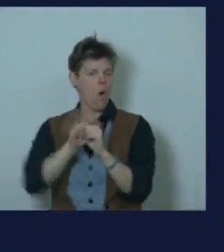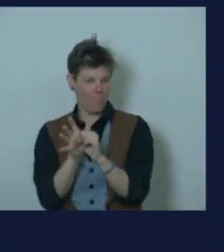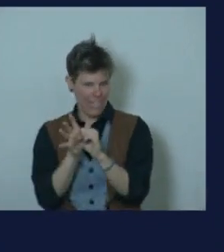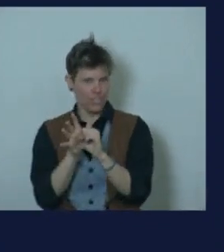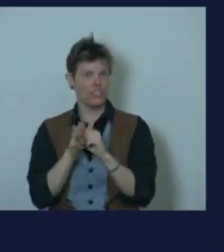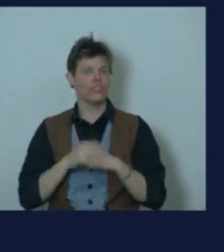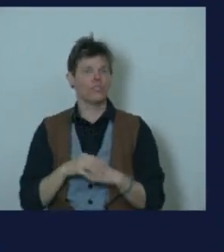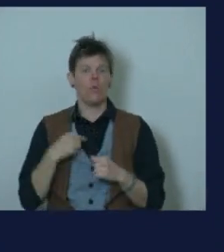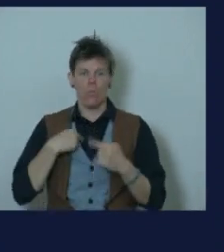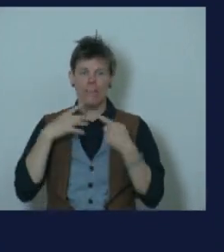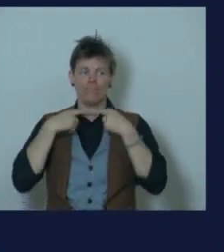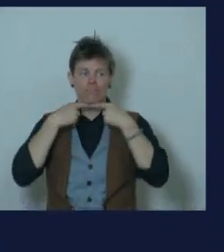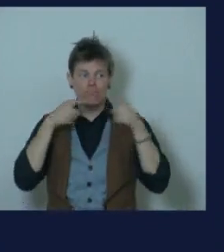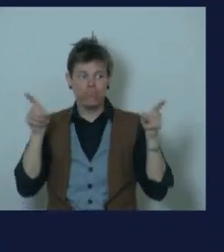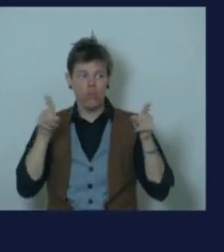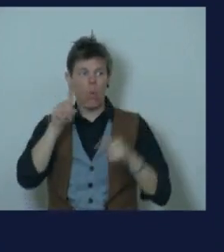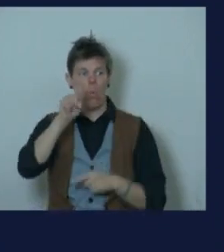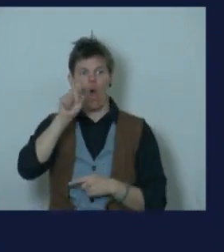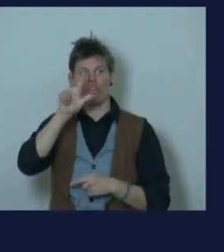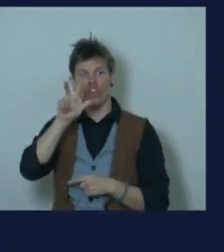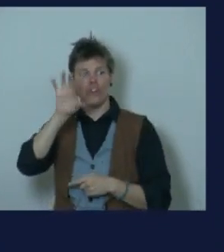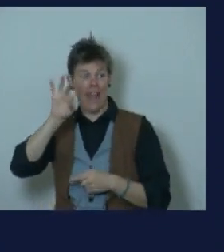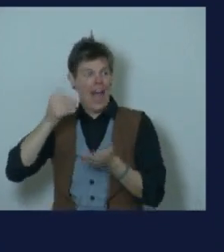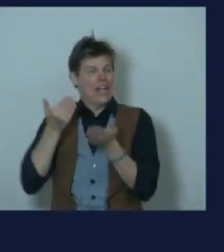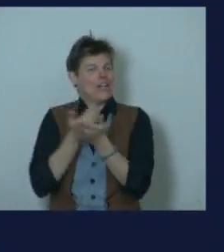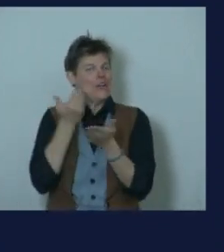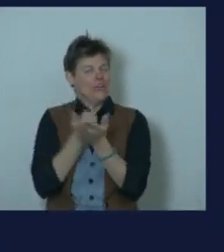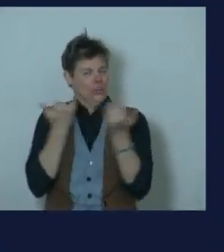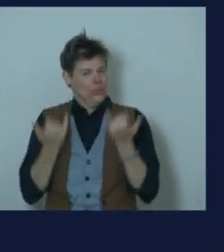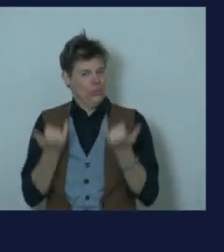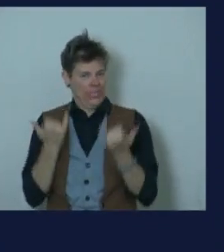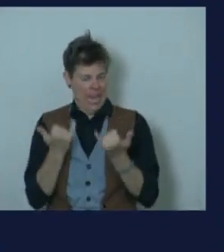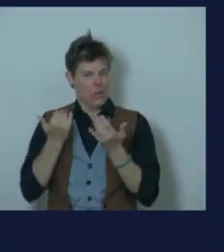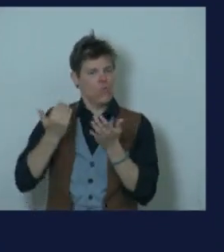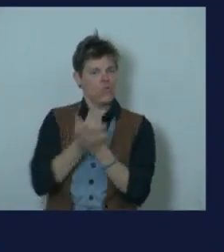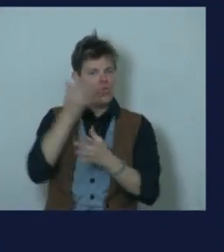TODAY WE HAVE 2210 POSITIVE COVID-19 CASES.